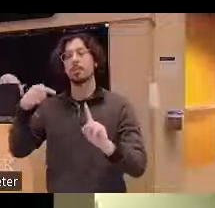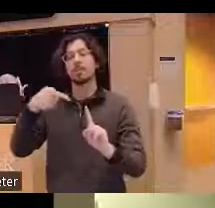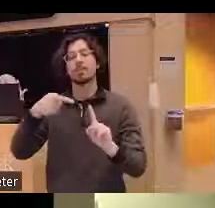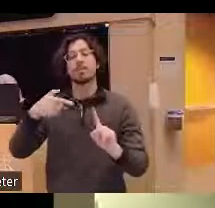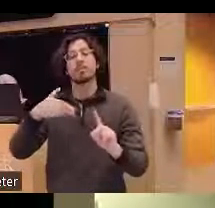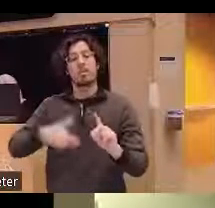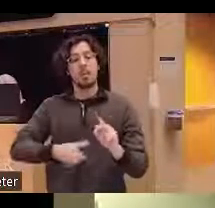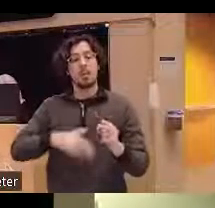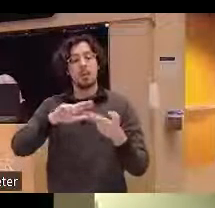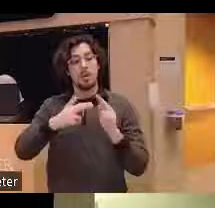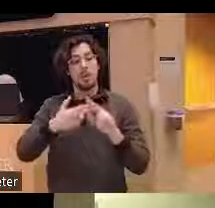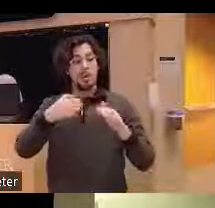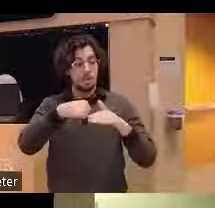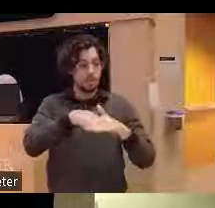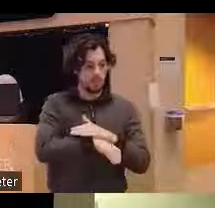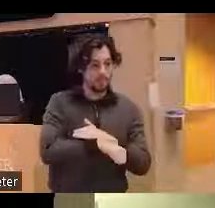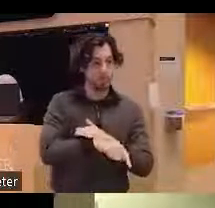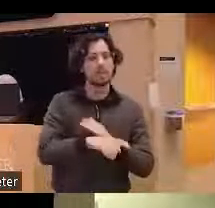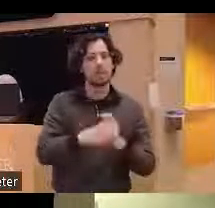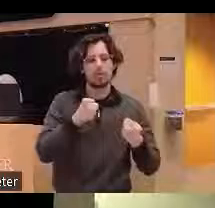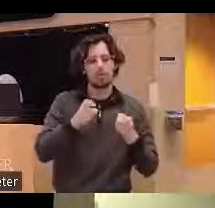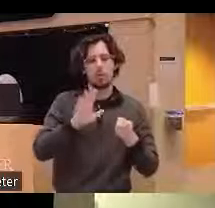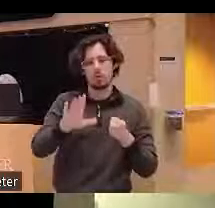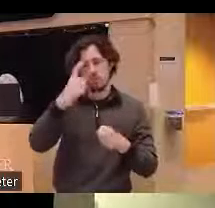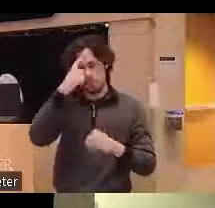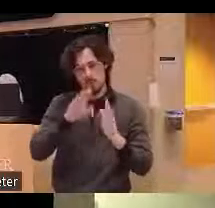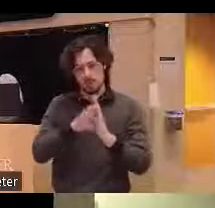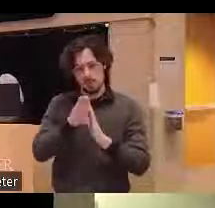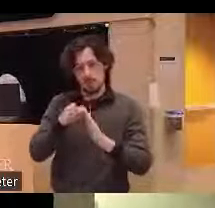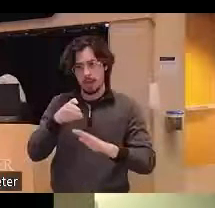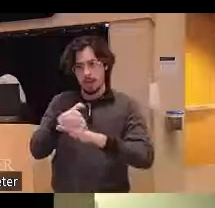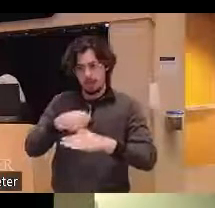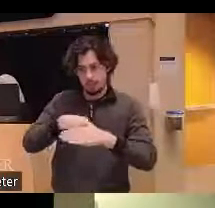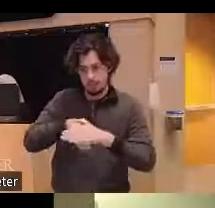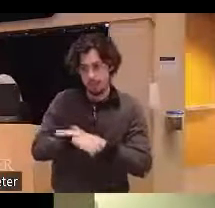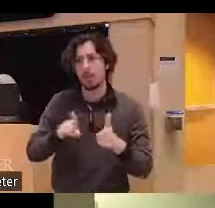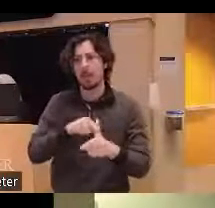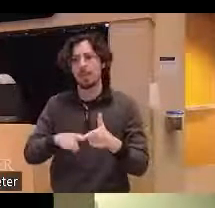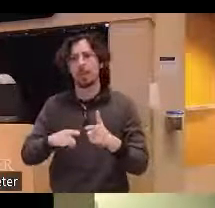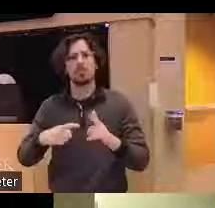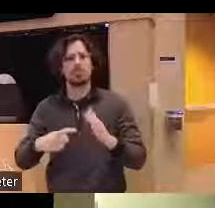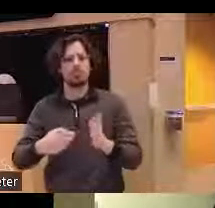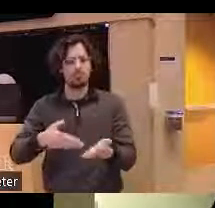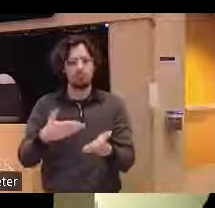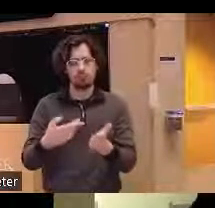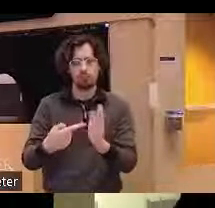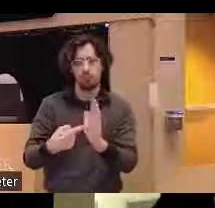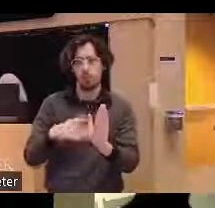final development of the brain postnatally and stamps your immune identity so it plays a very